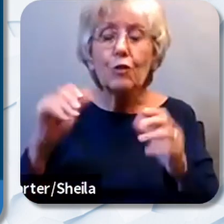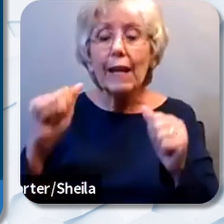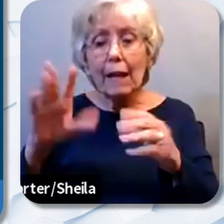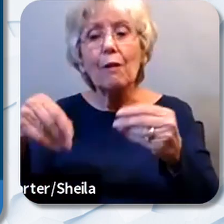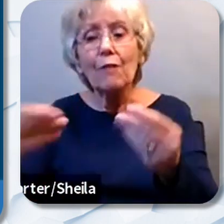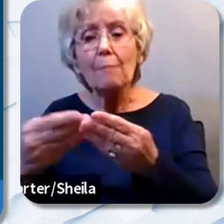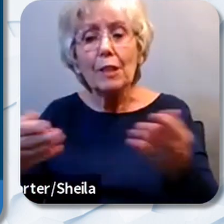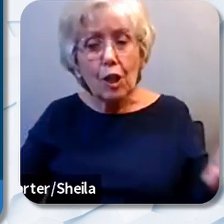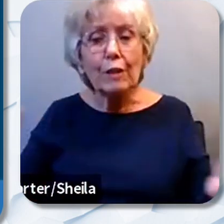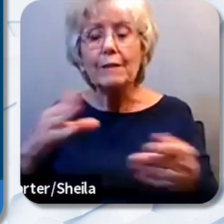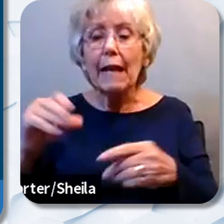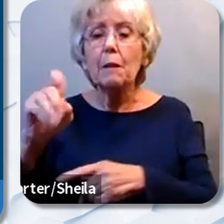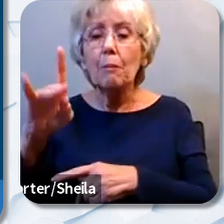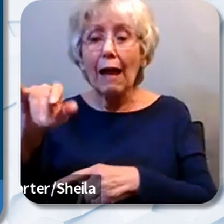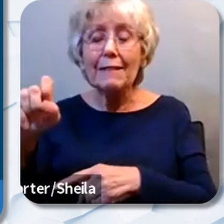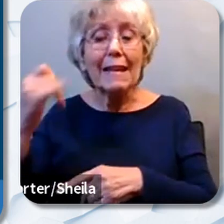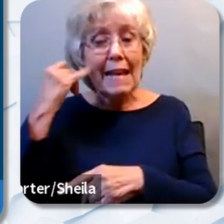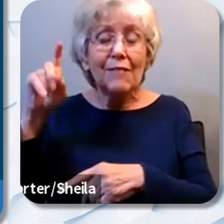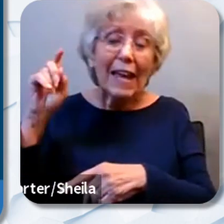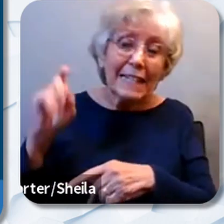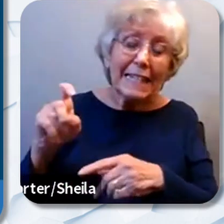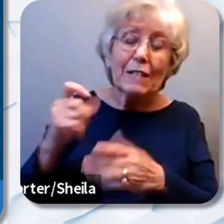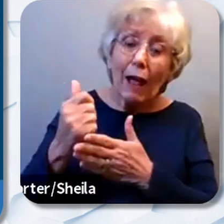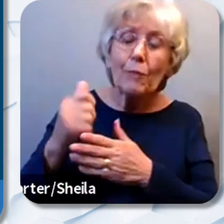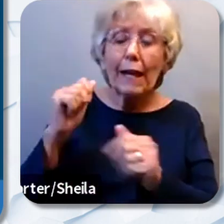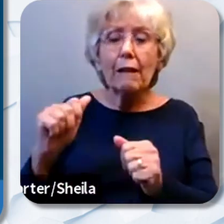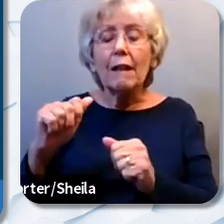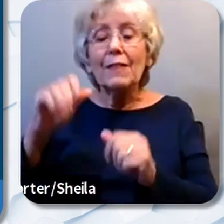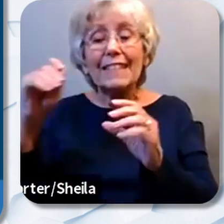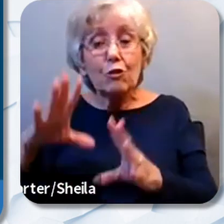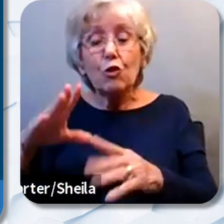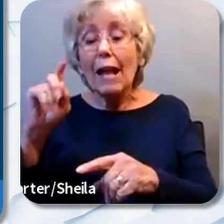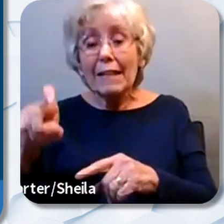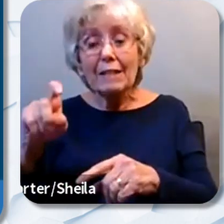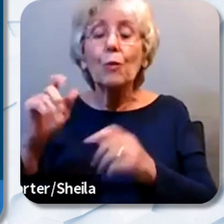supplies if they need fidgets they can coach them teach them and so that's been really